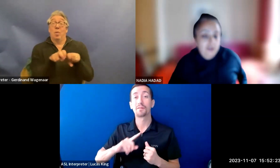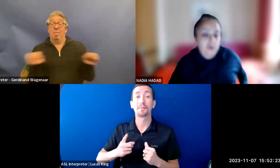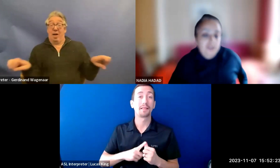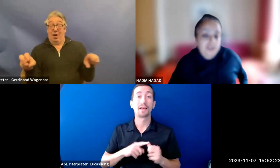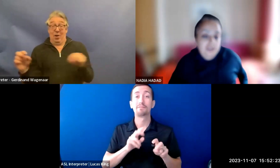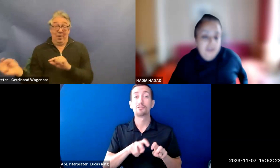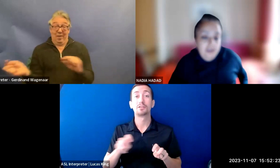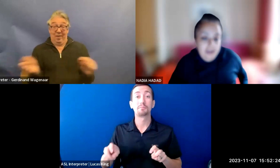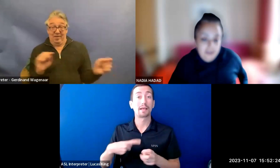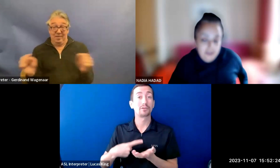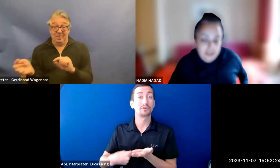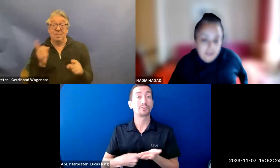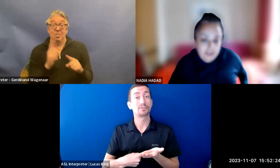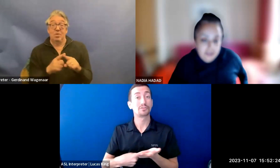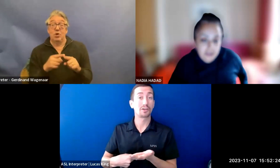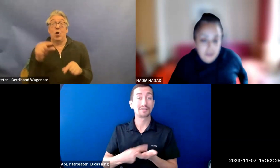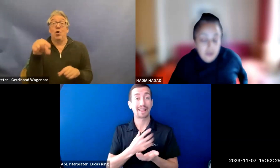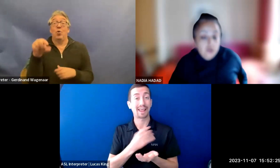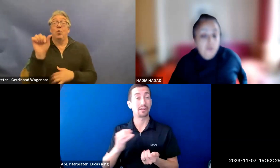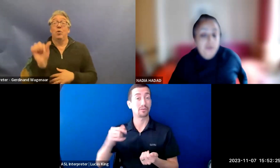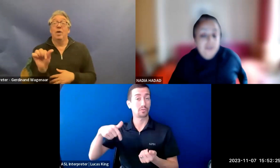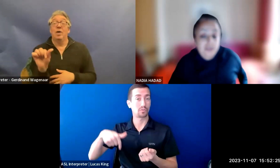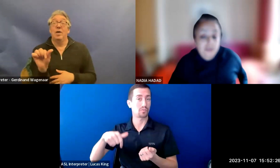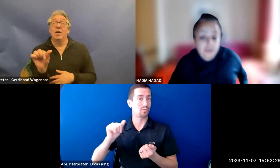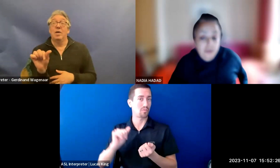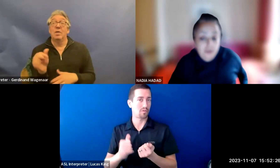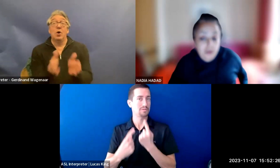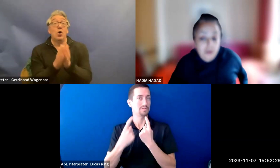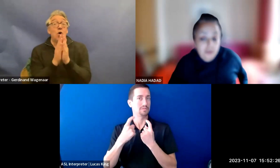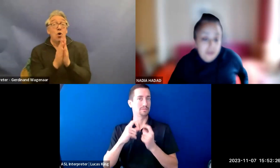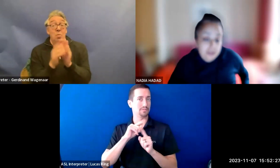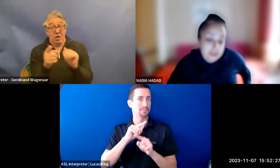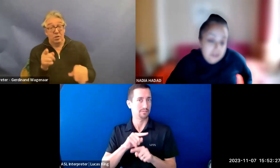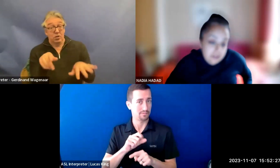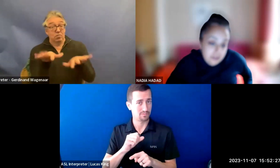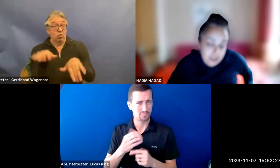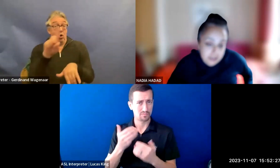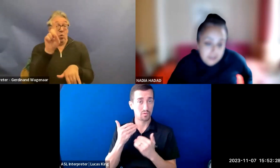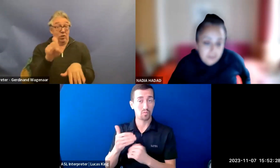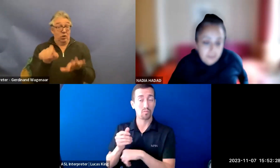and Q&A session, so please feel free to write your questions in the chat.